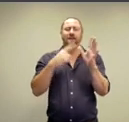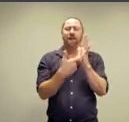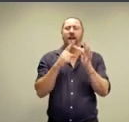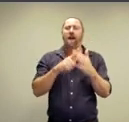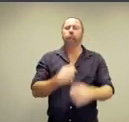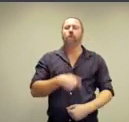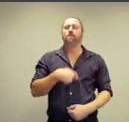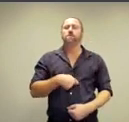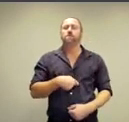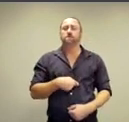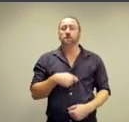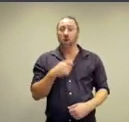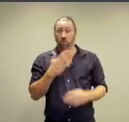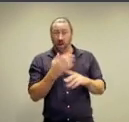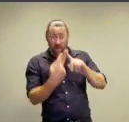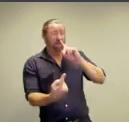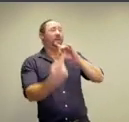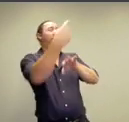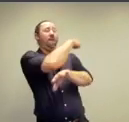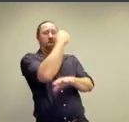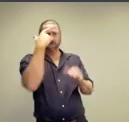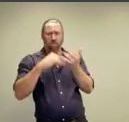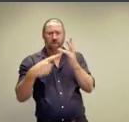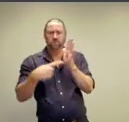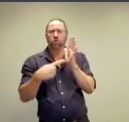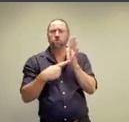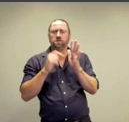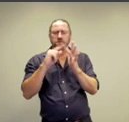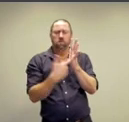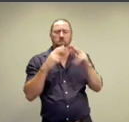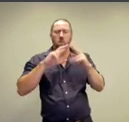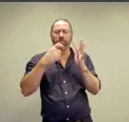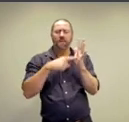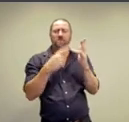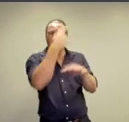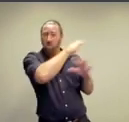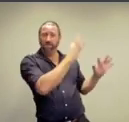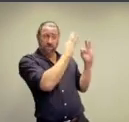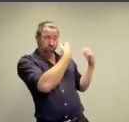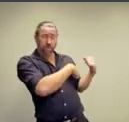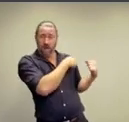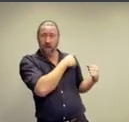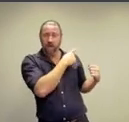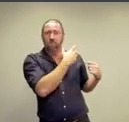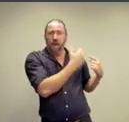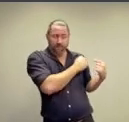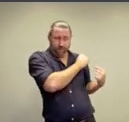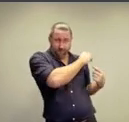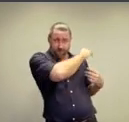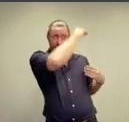somewhat inspired by the original Schott Perfecto but they were, you know, decidedly unique.